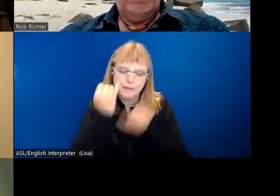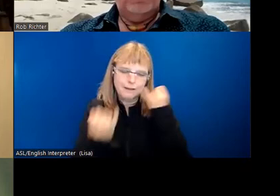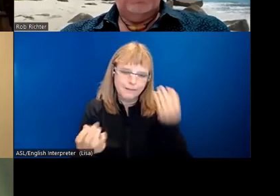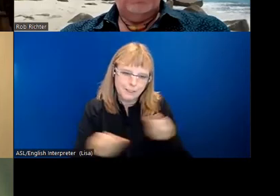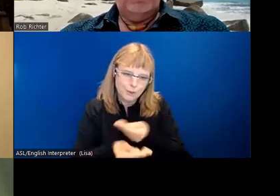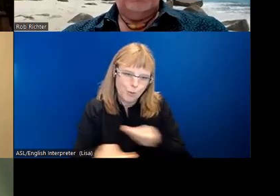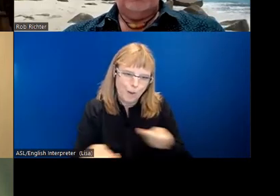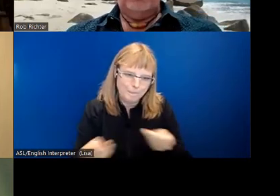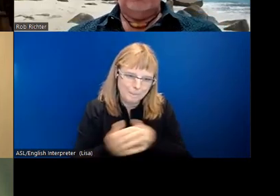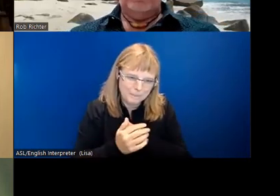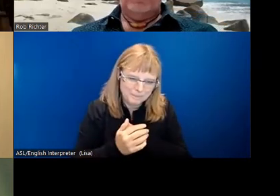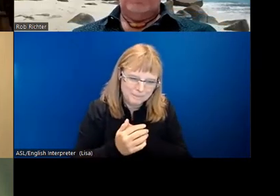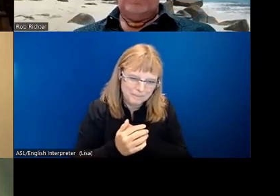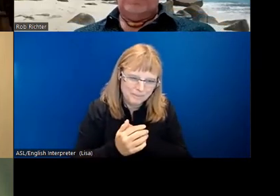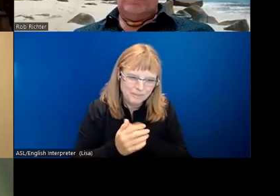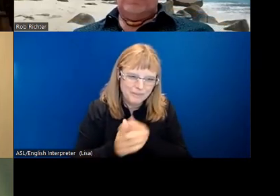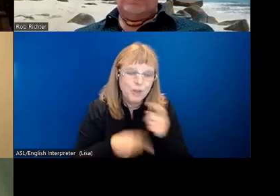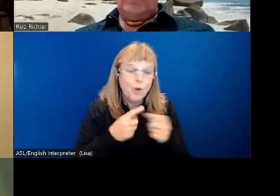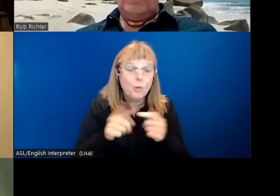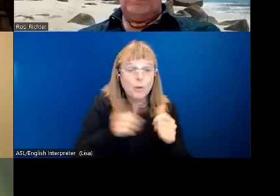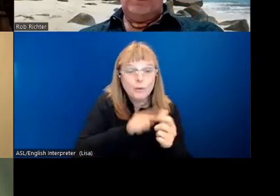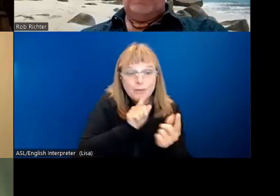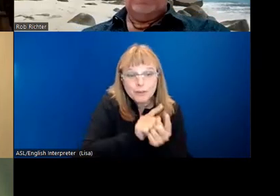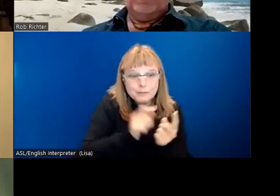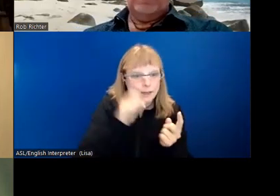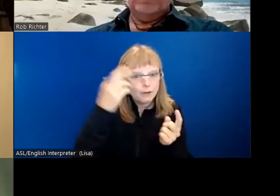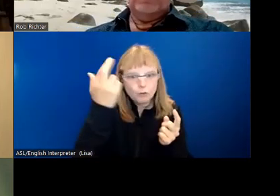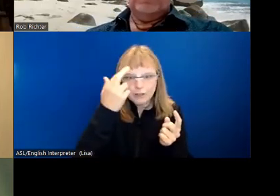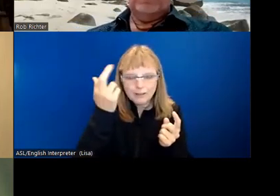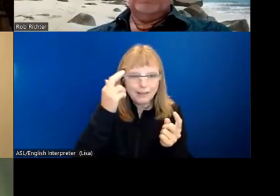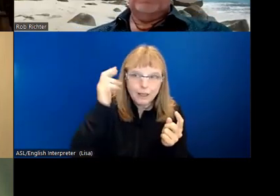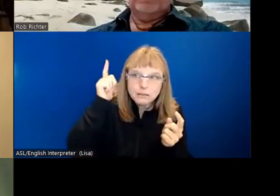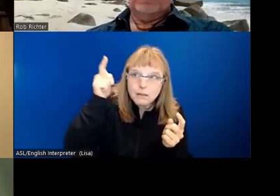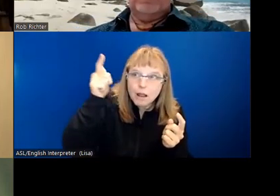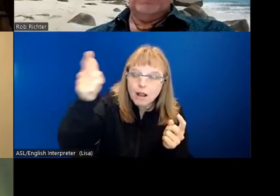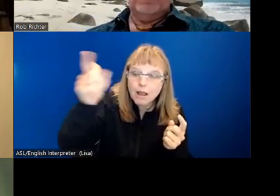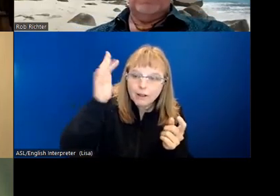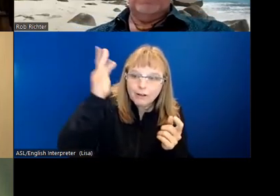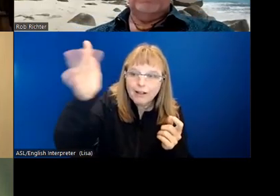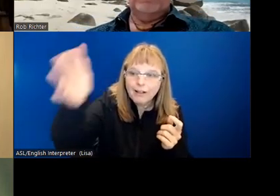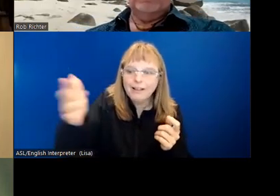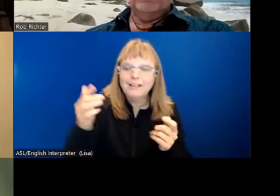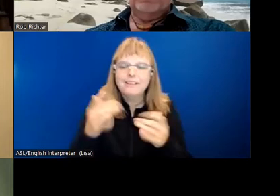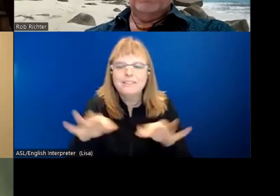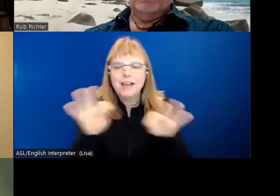that so many years later, that was going to be an invaluable relationship to me.